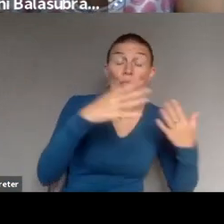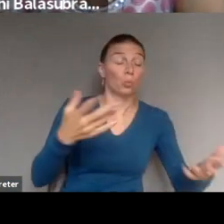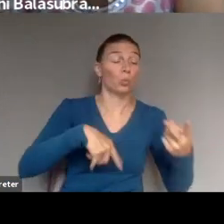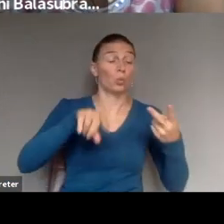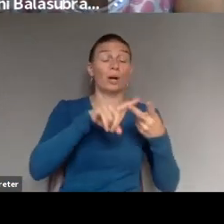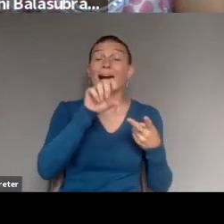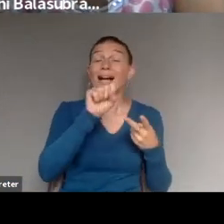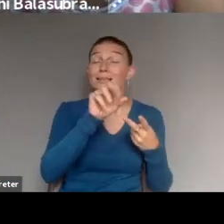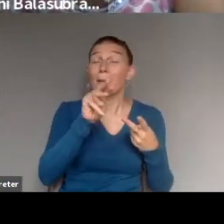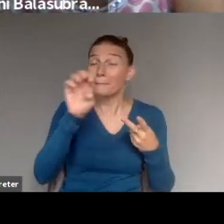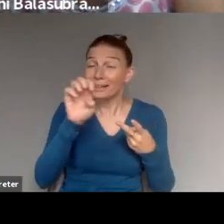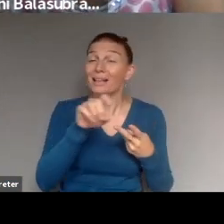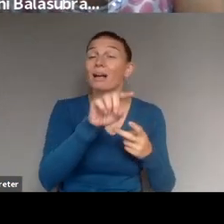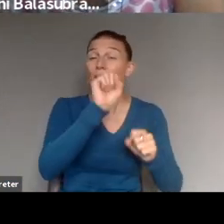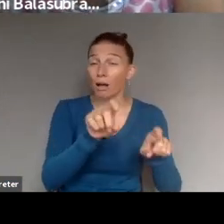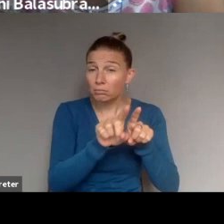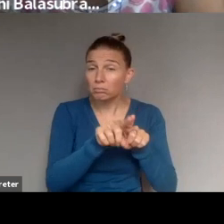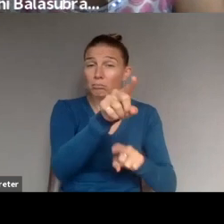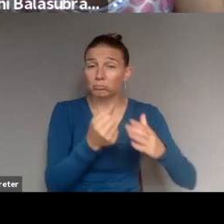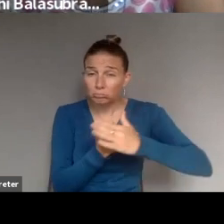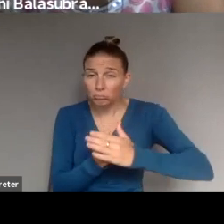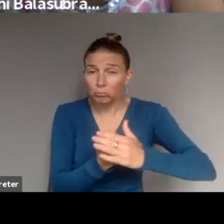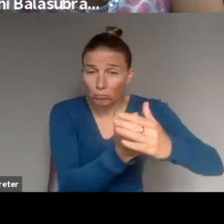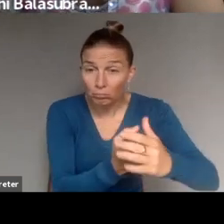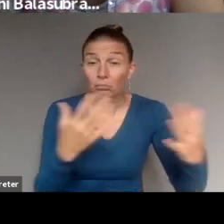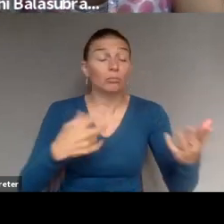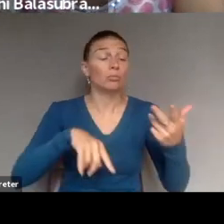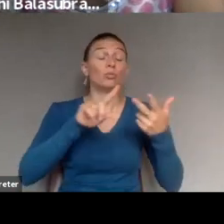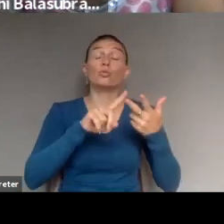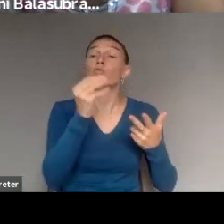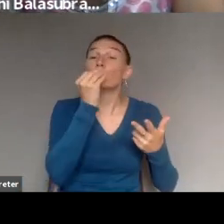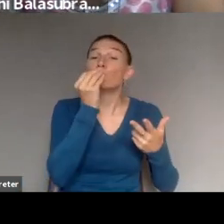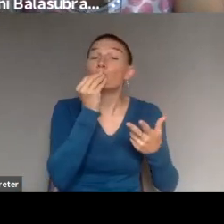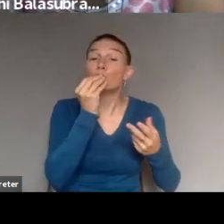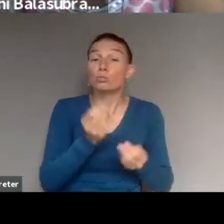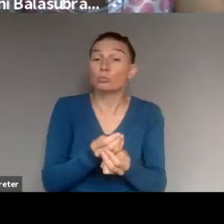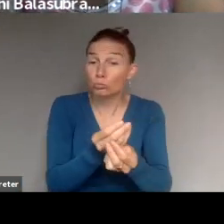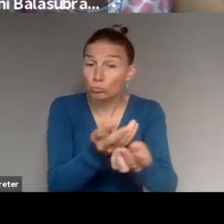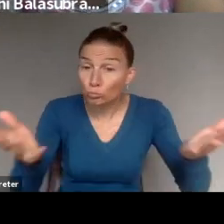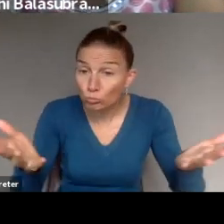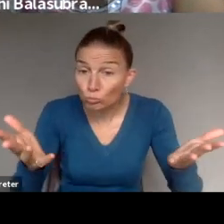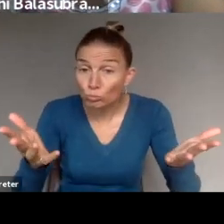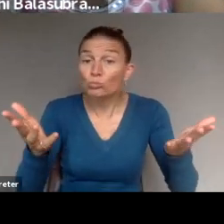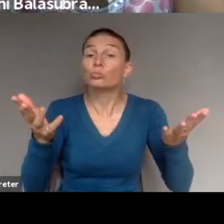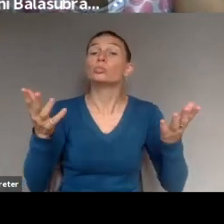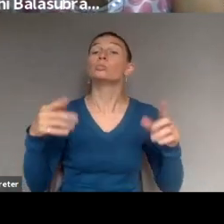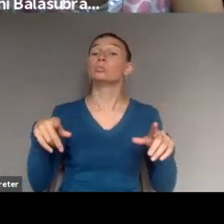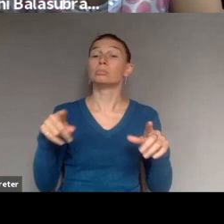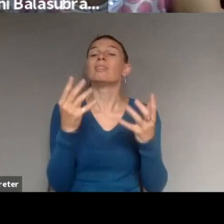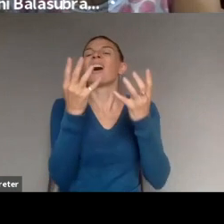[unintelligible] for certain populations and helplines related to COVID-19 and health related services.